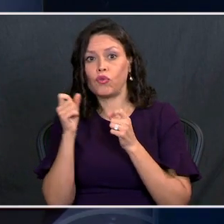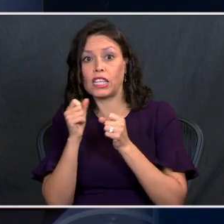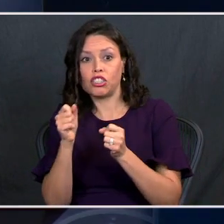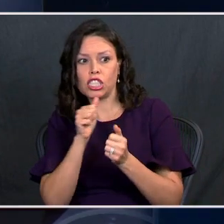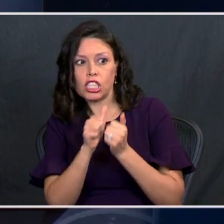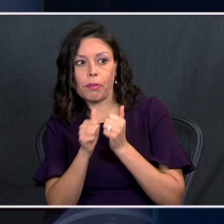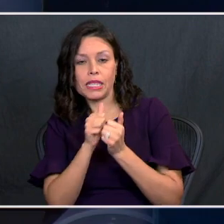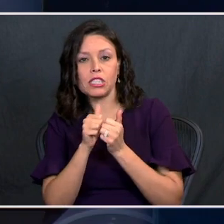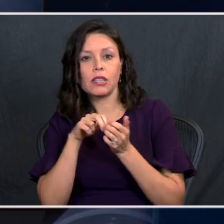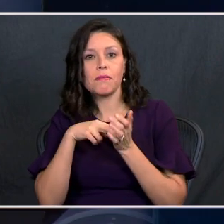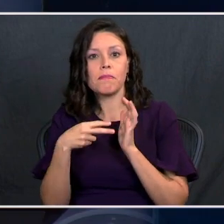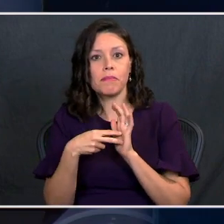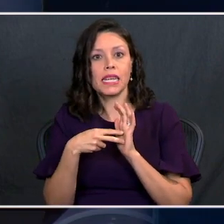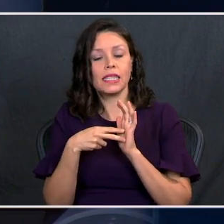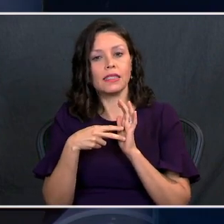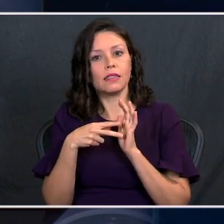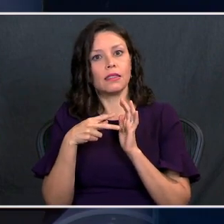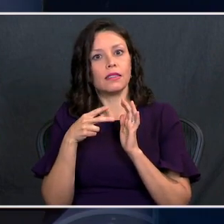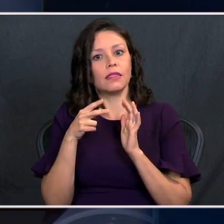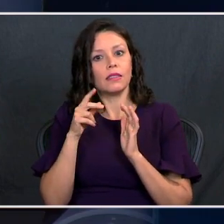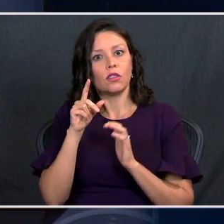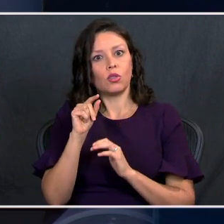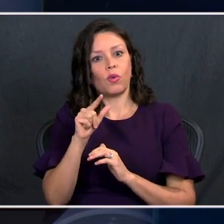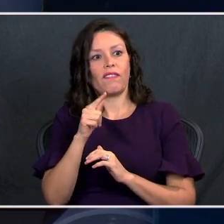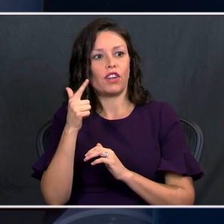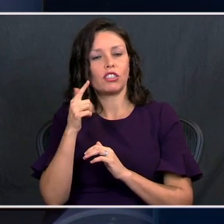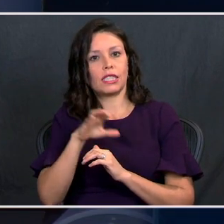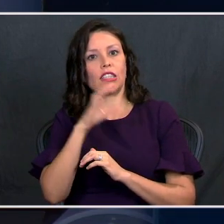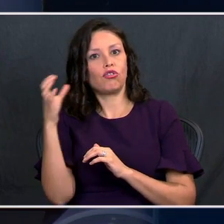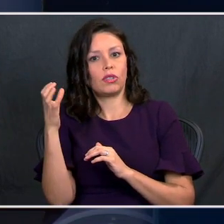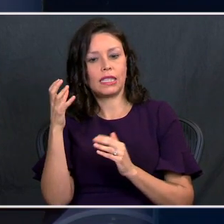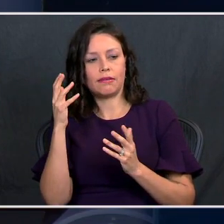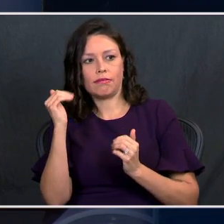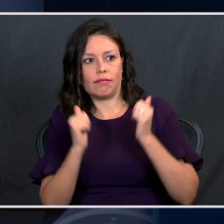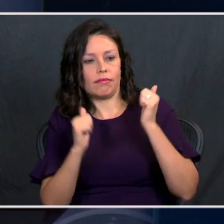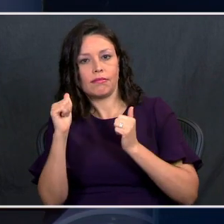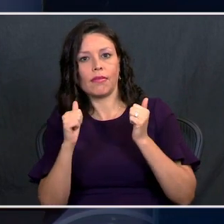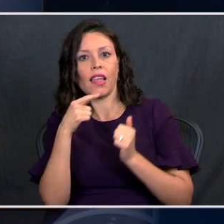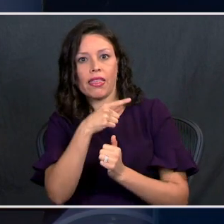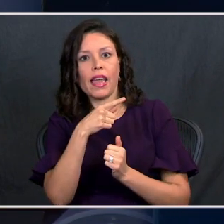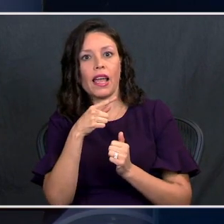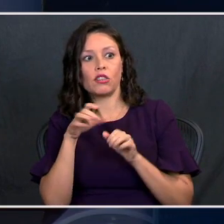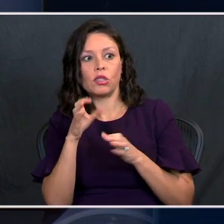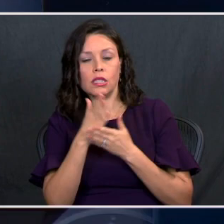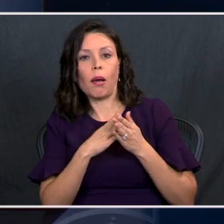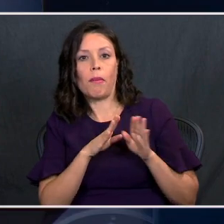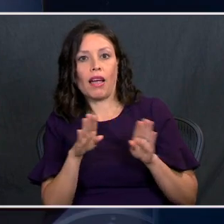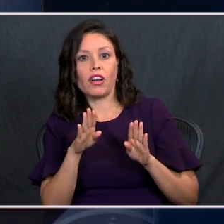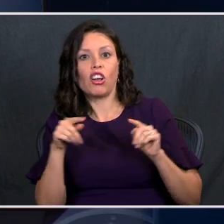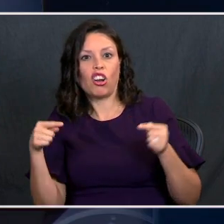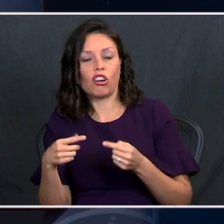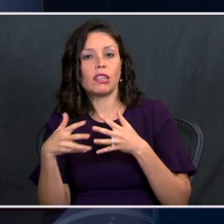is a defining feature of the 21st century. China is engaged in conduct that it hurts American workers,